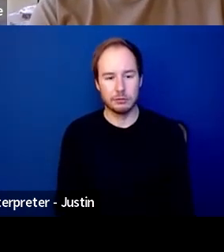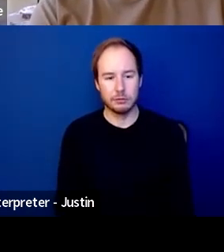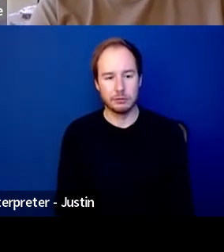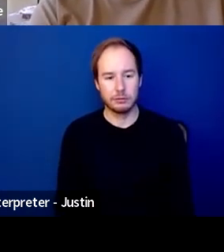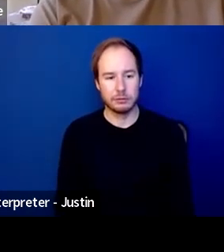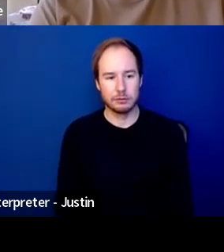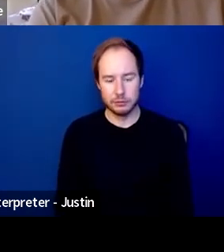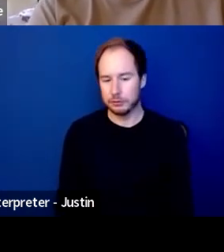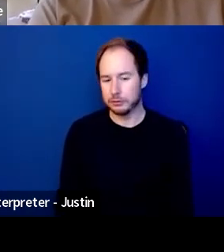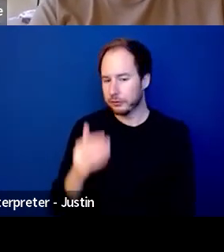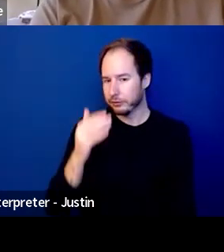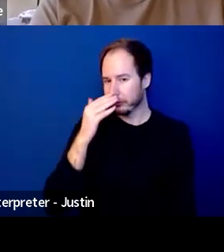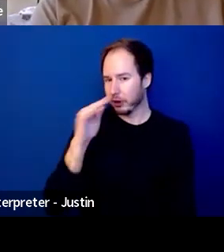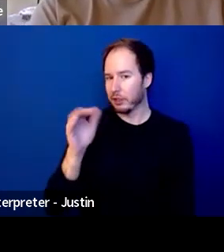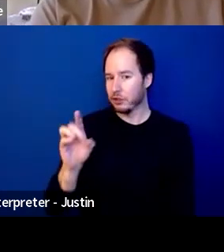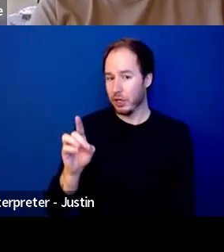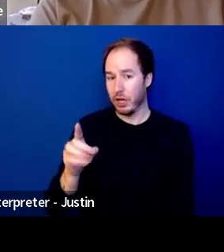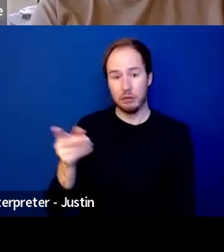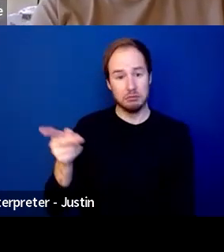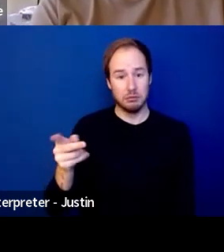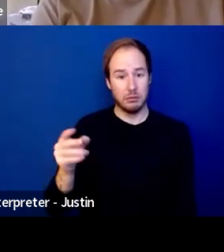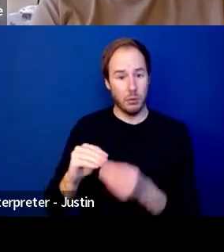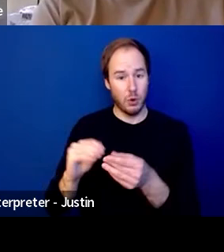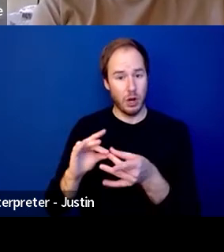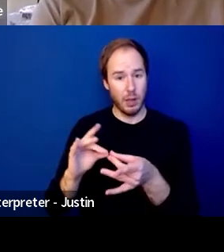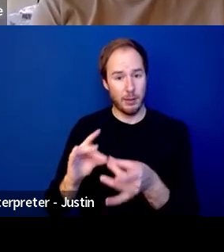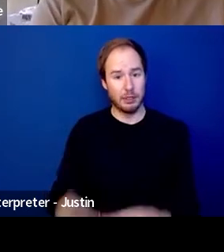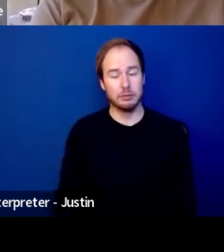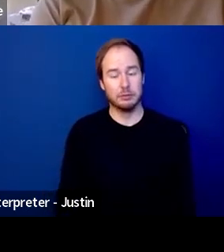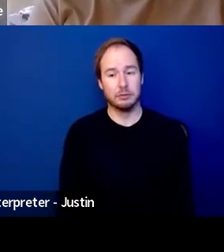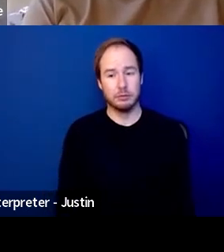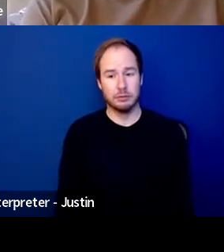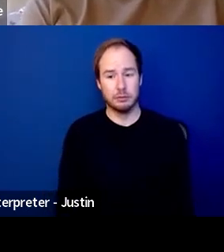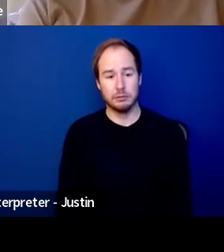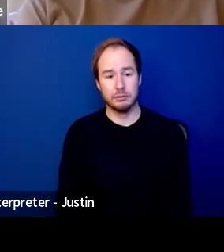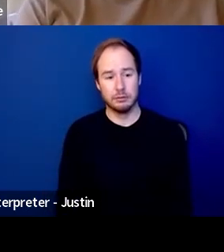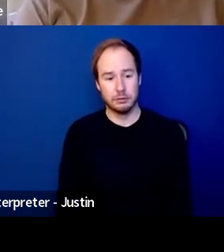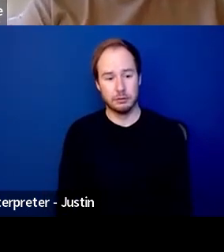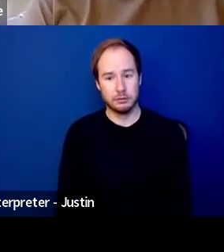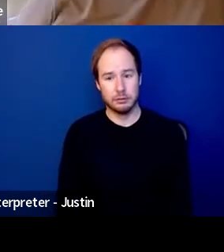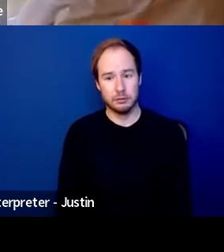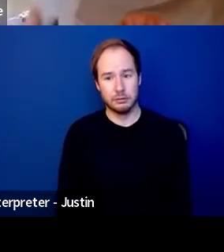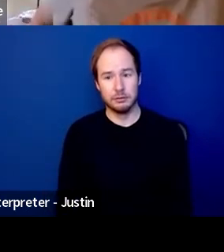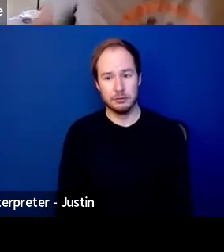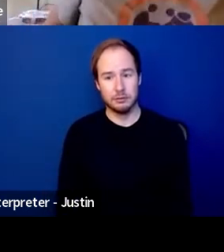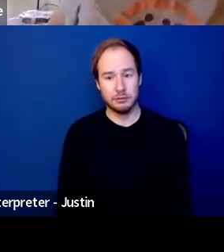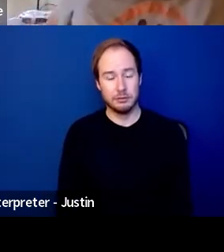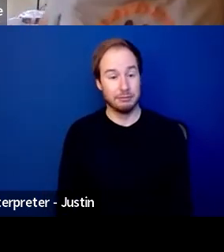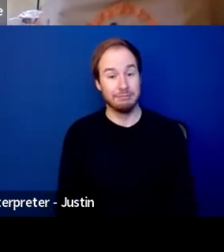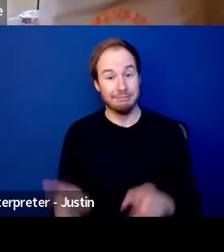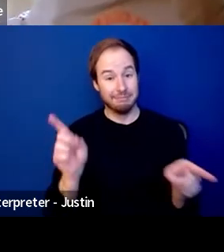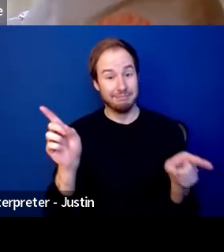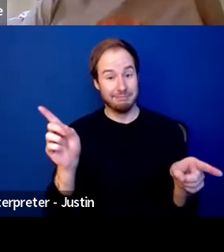Thanks, Ashley or Liz, do either of you wanna add anything? I always have- - Yeah. I always have something to add too.